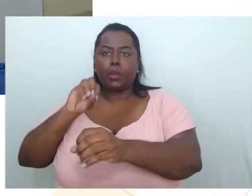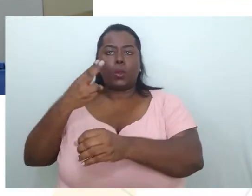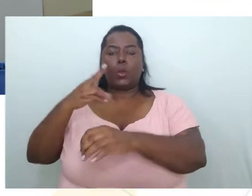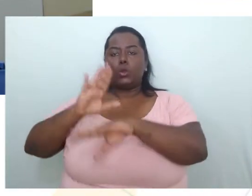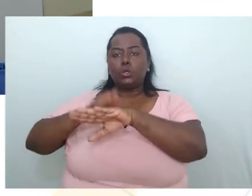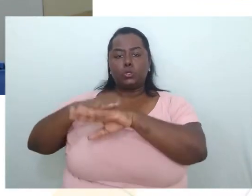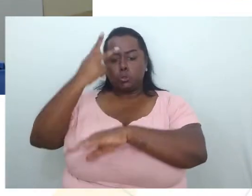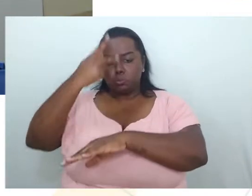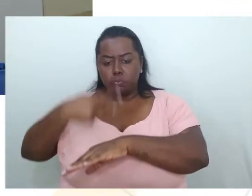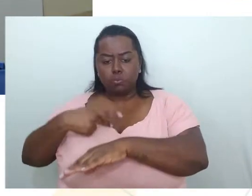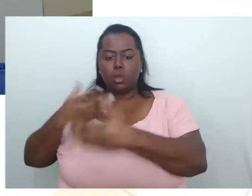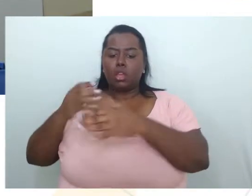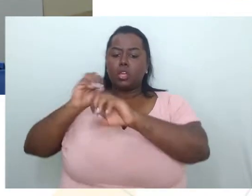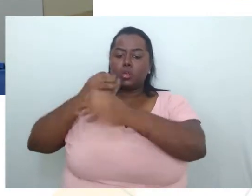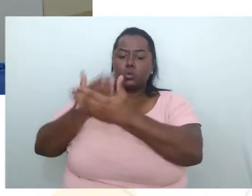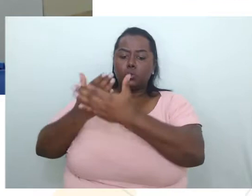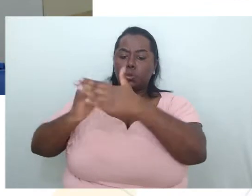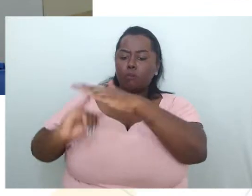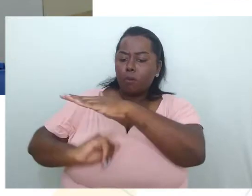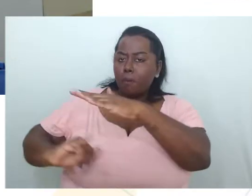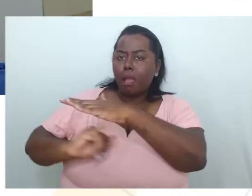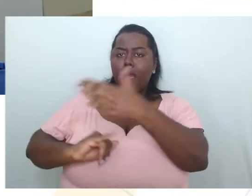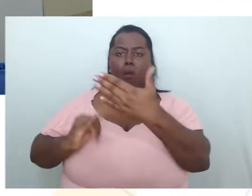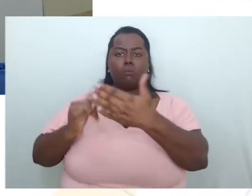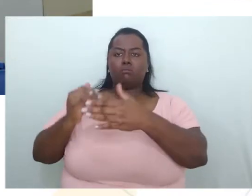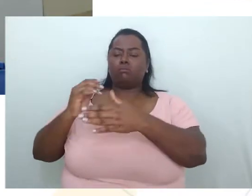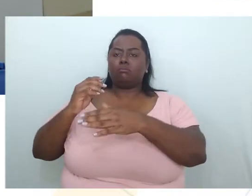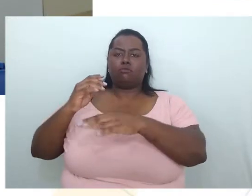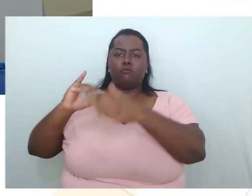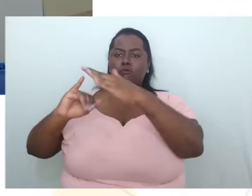non formal study, those sorts of things are happening all the time